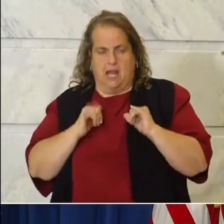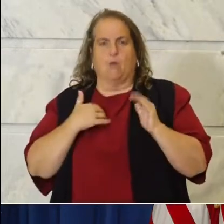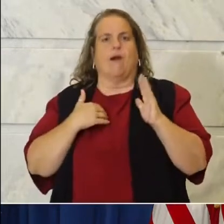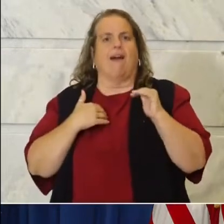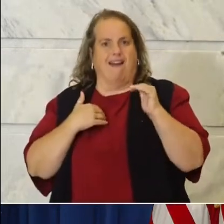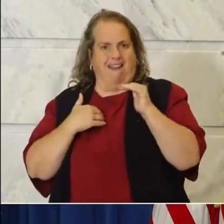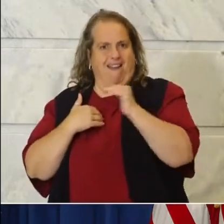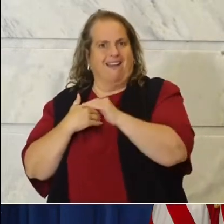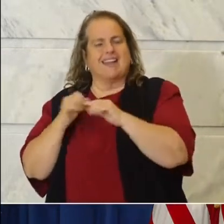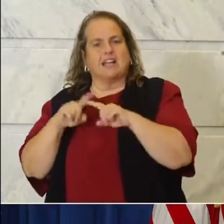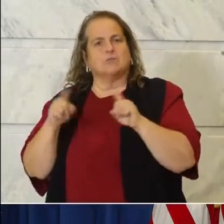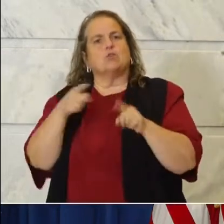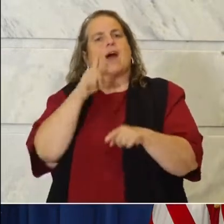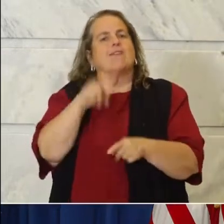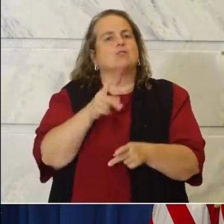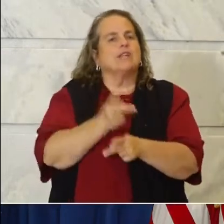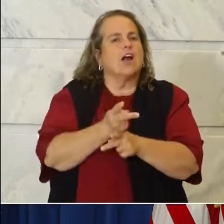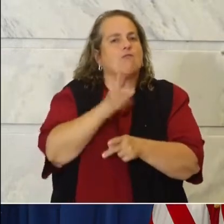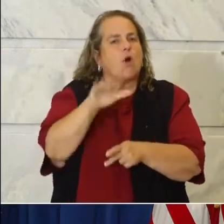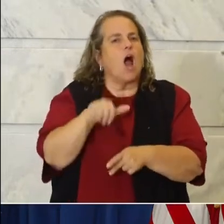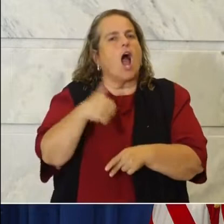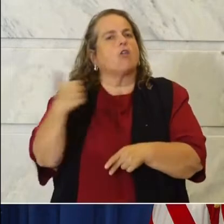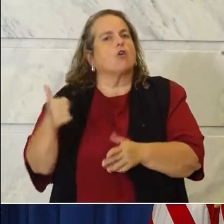You have to take care of your other medical needs, and I'll emphasize at